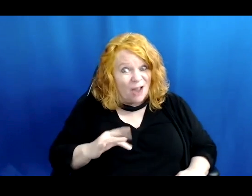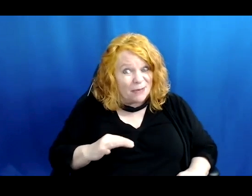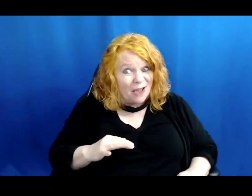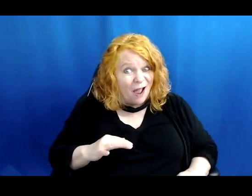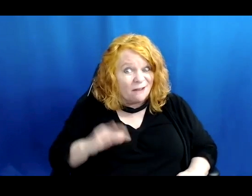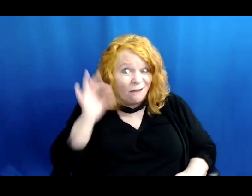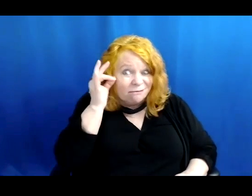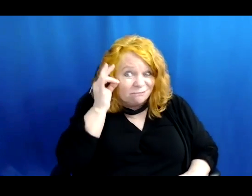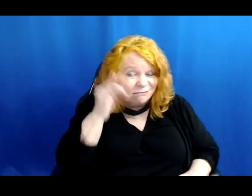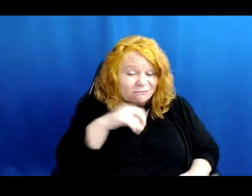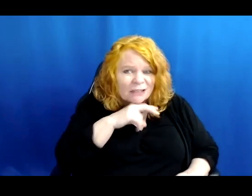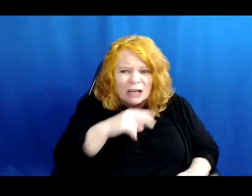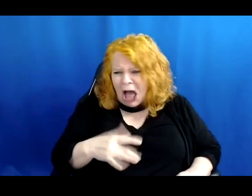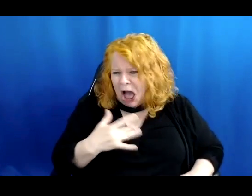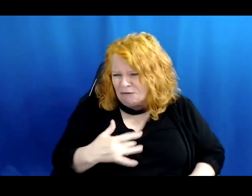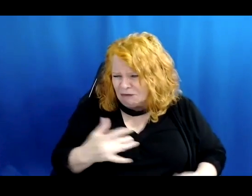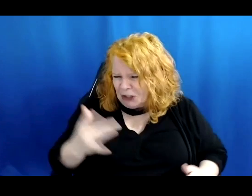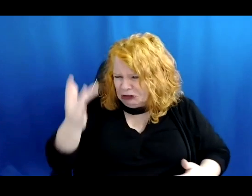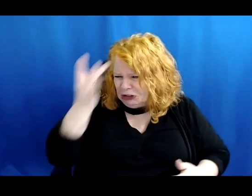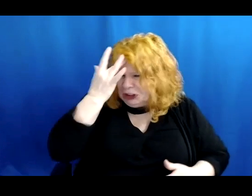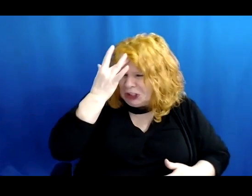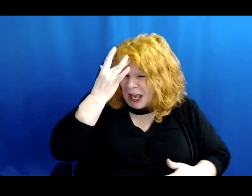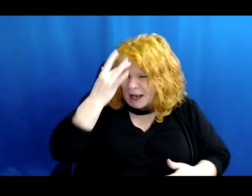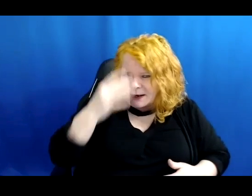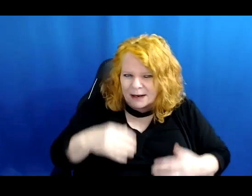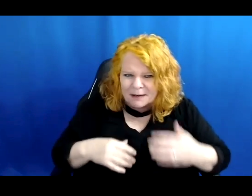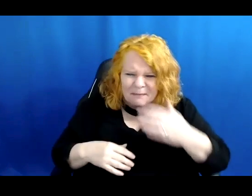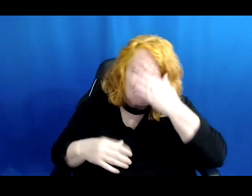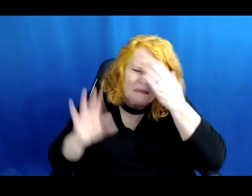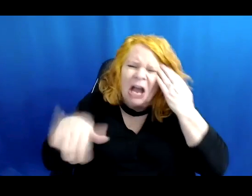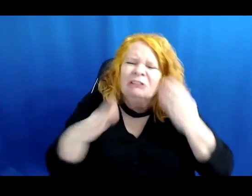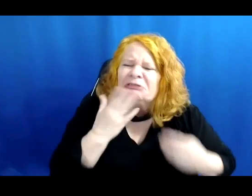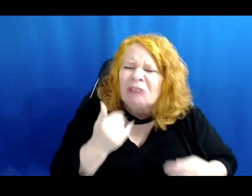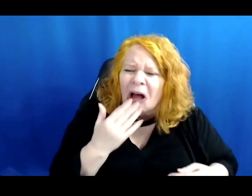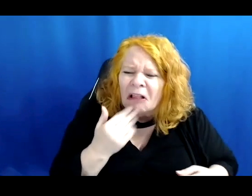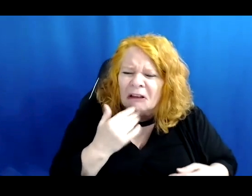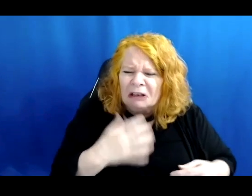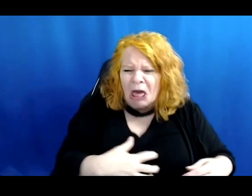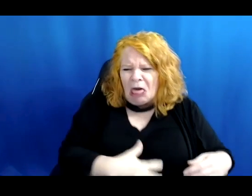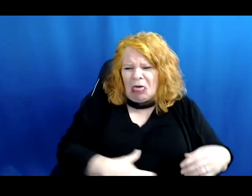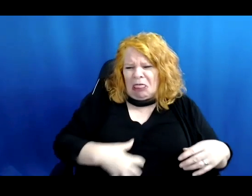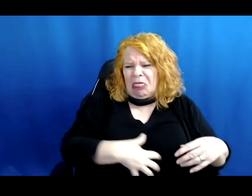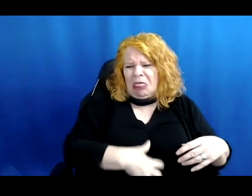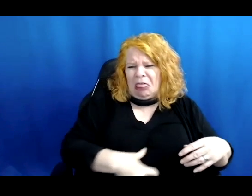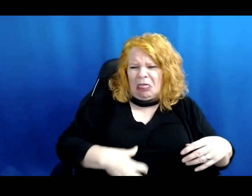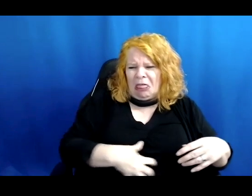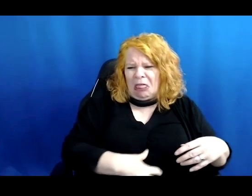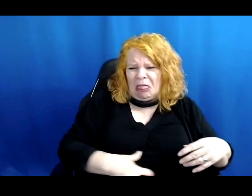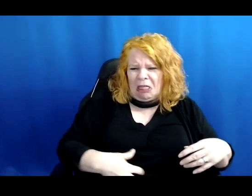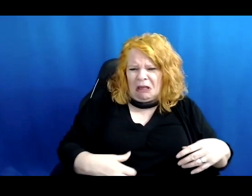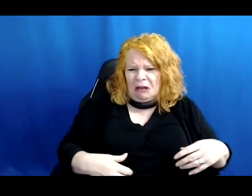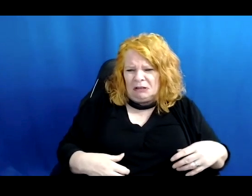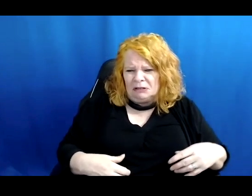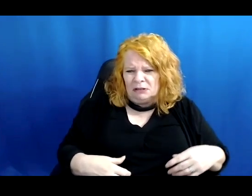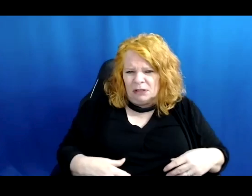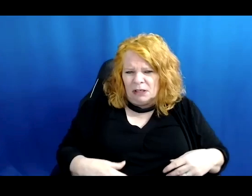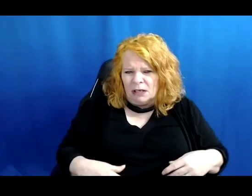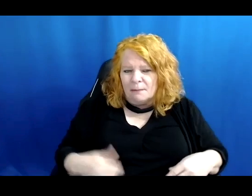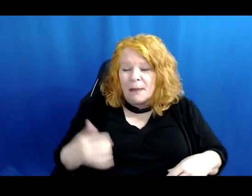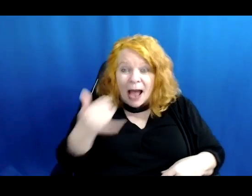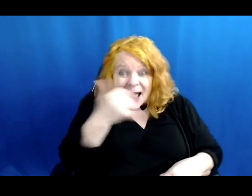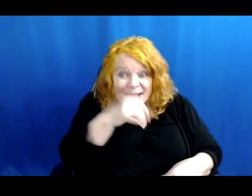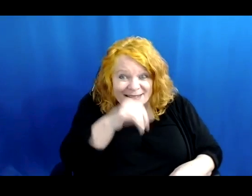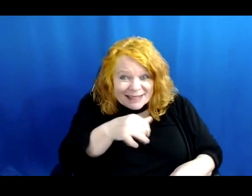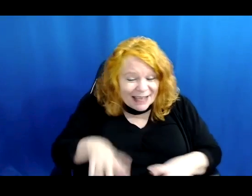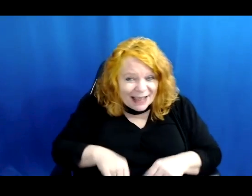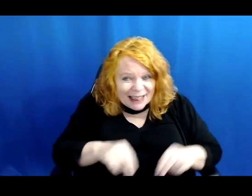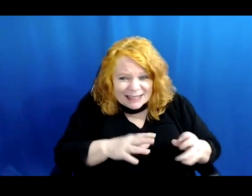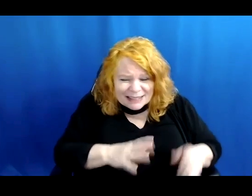so funny, you are still making me laugh.” “Ha, ha, ha, ha, ha, ha.